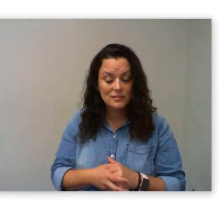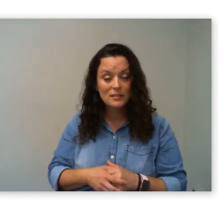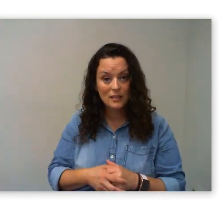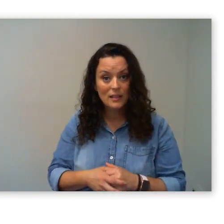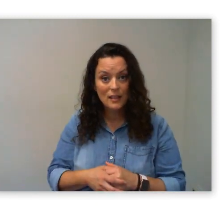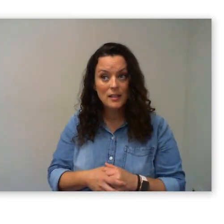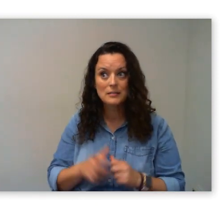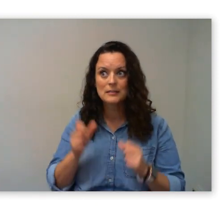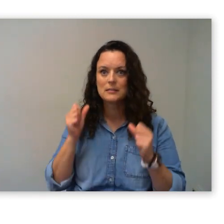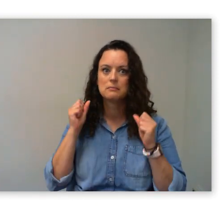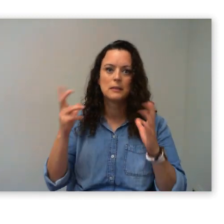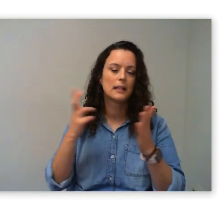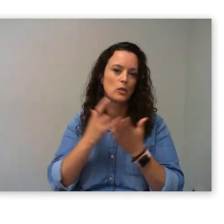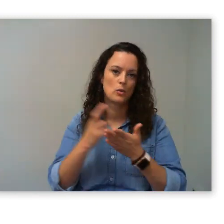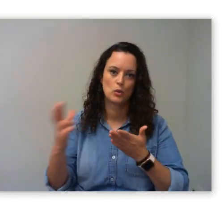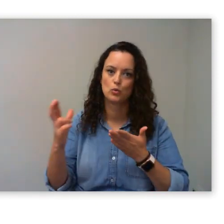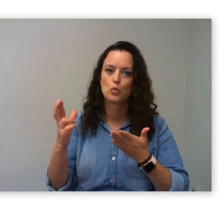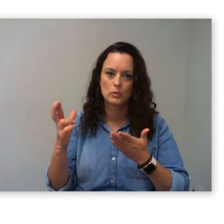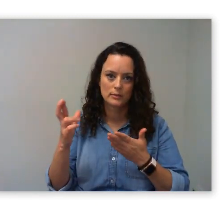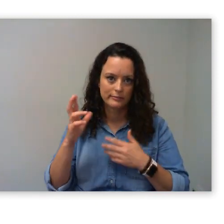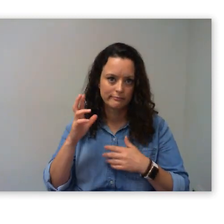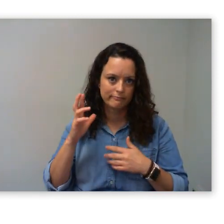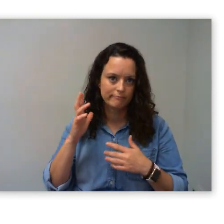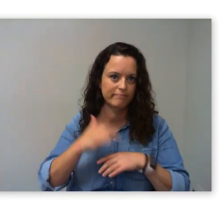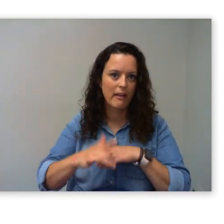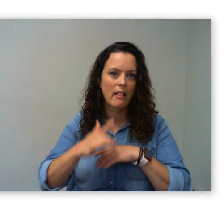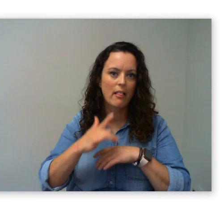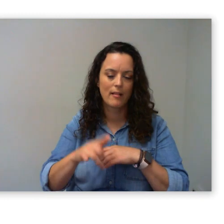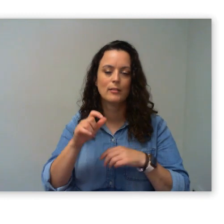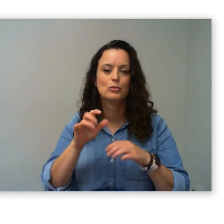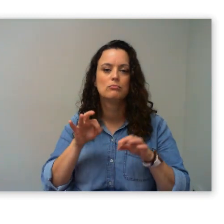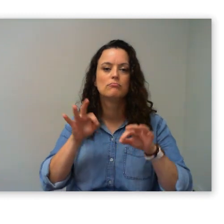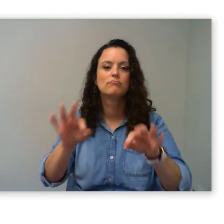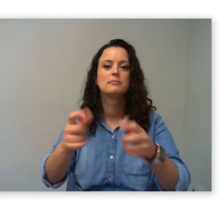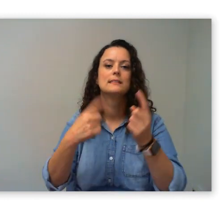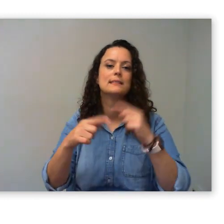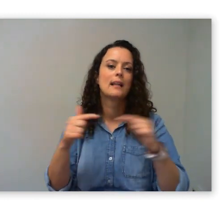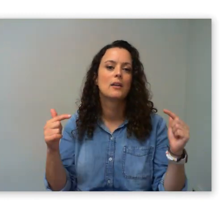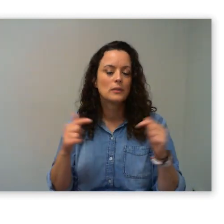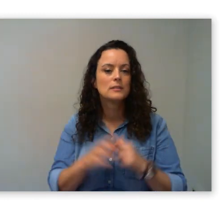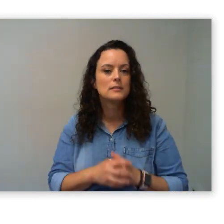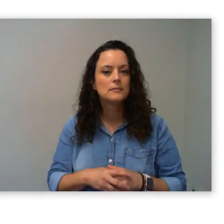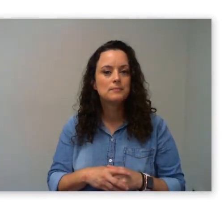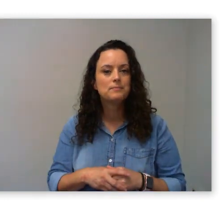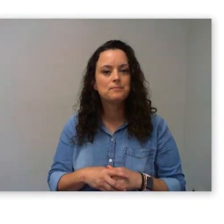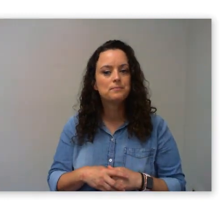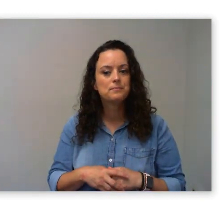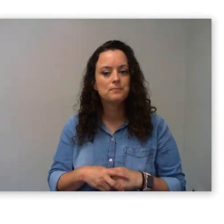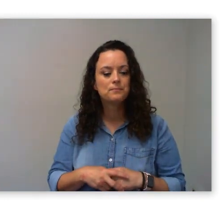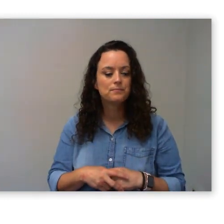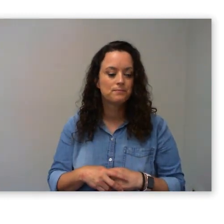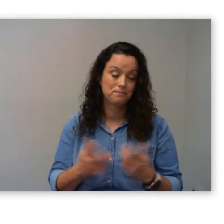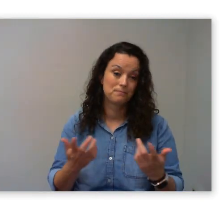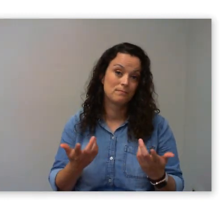lots of resources out there to to pick up sign language so and that's uh be great for